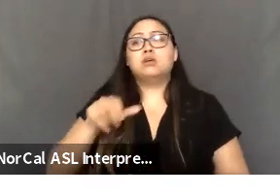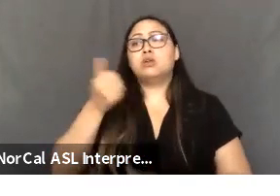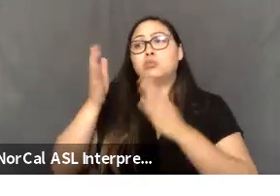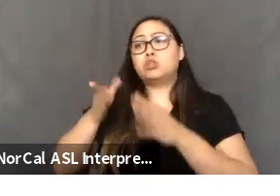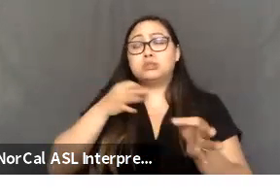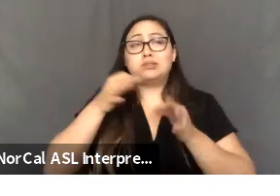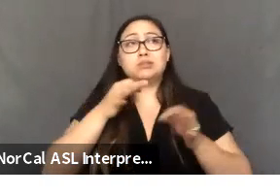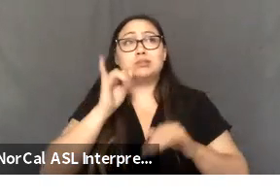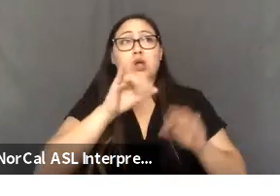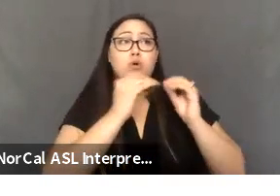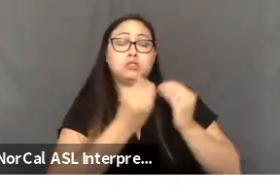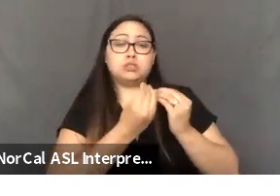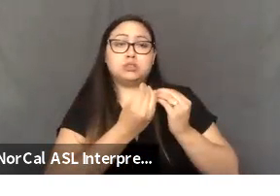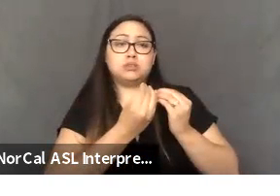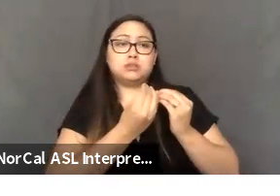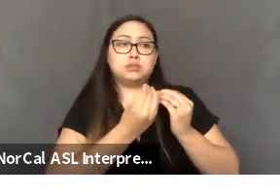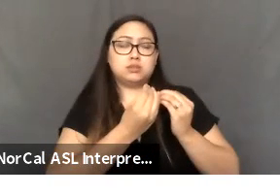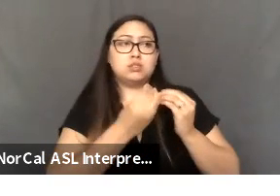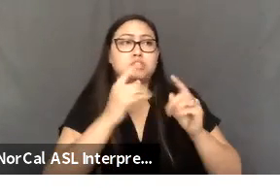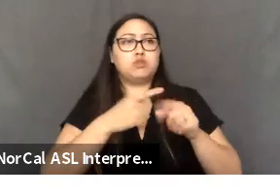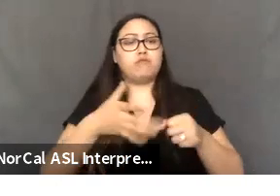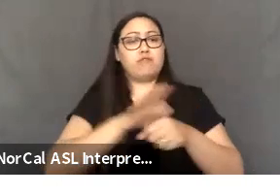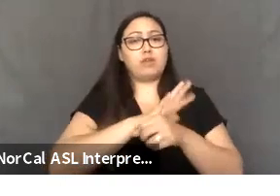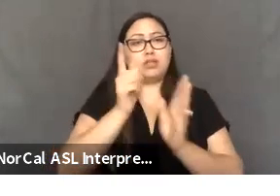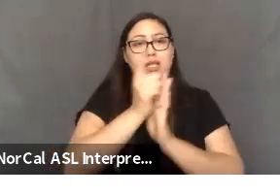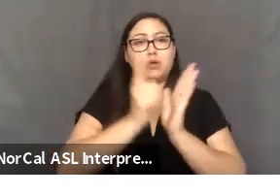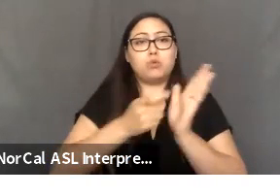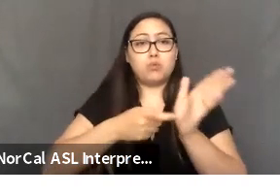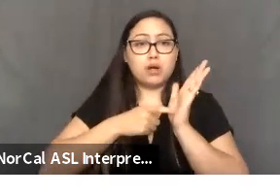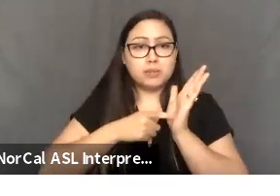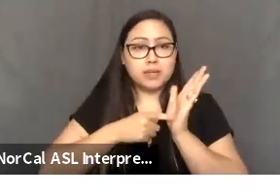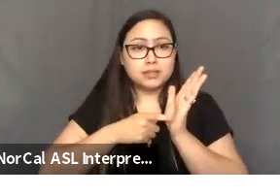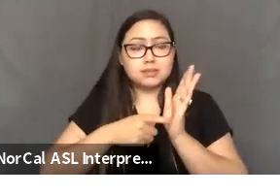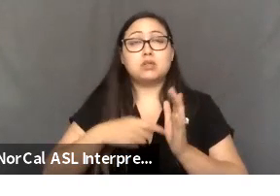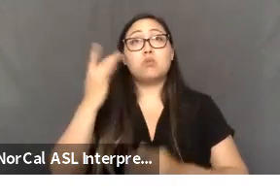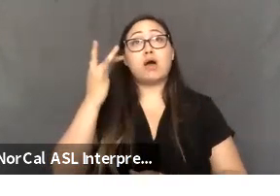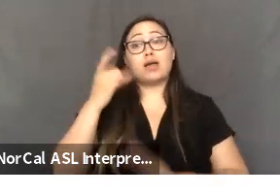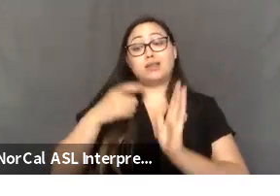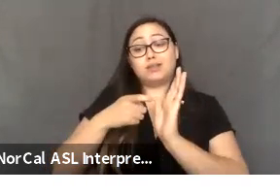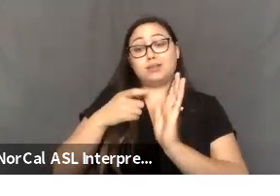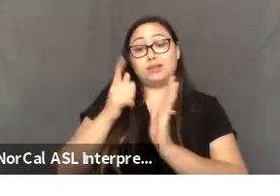a position to fulfill legal requirements, because legally we're required to have a coordinator for